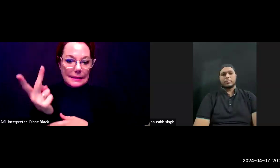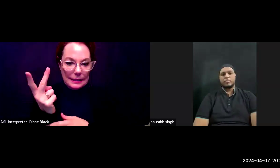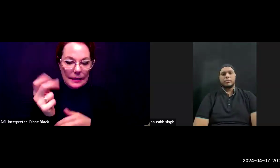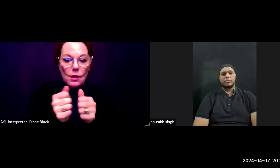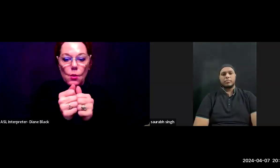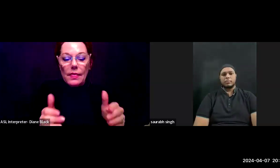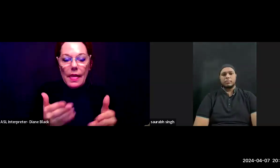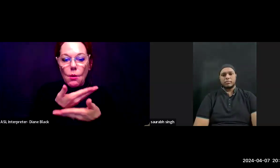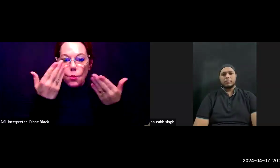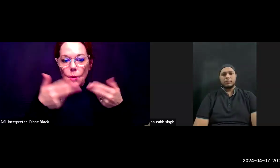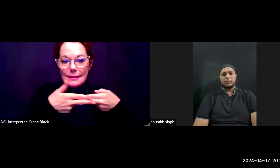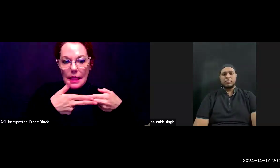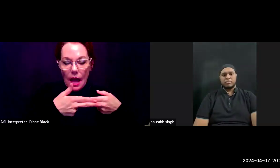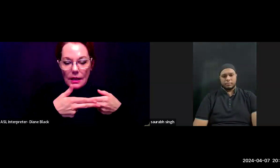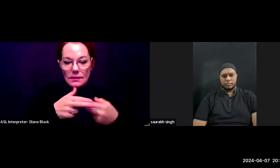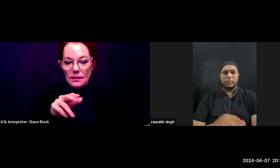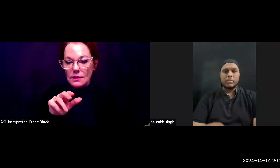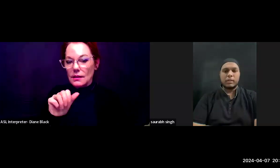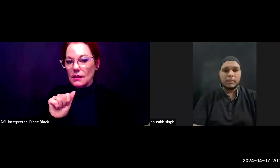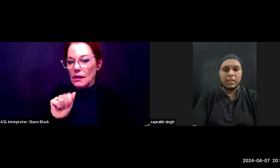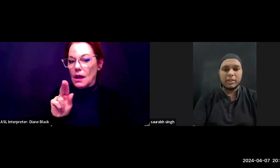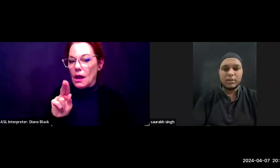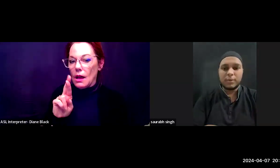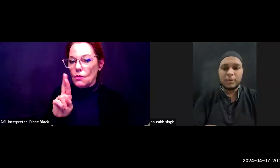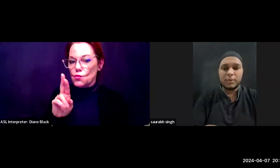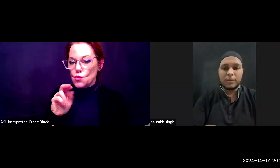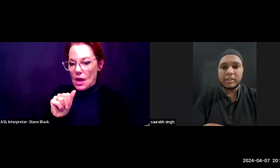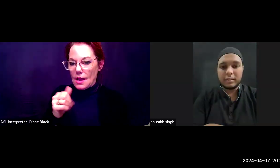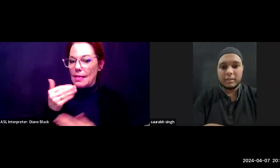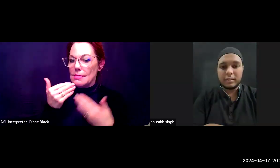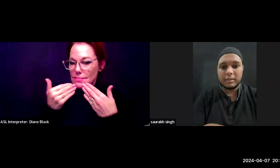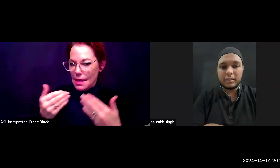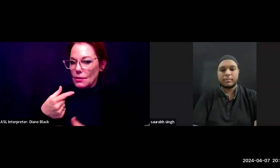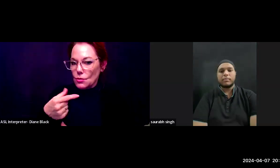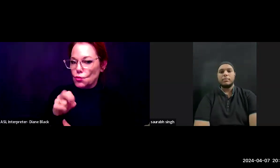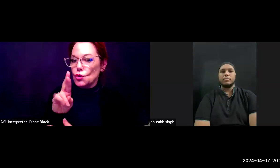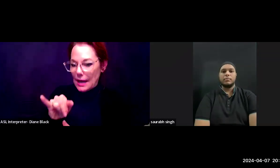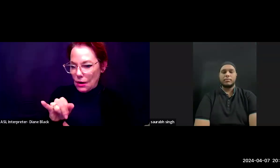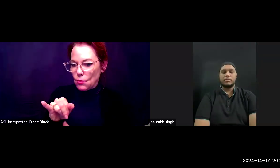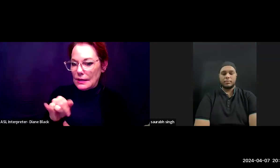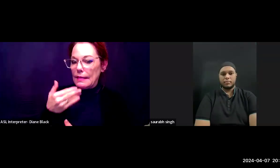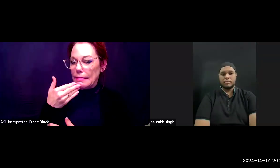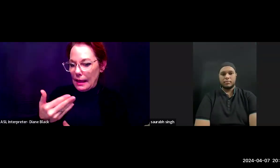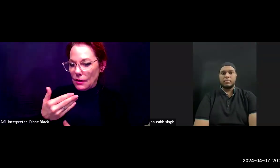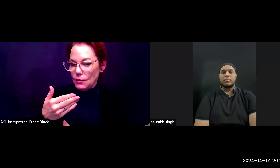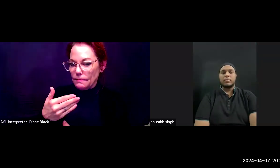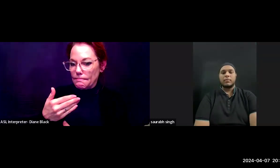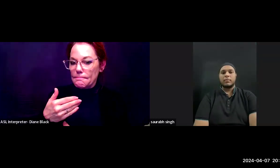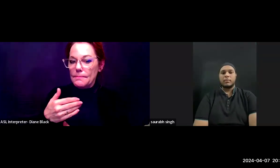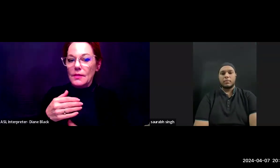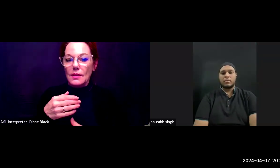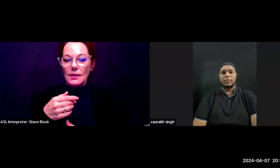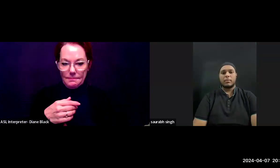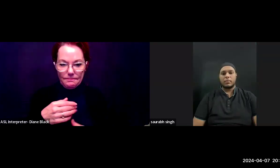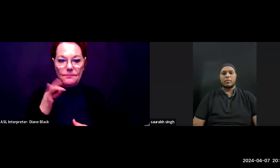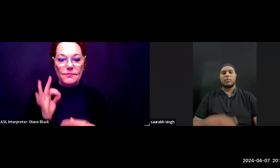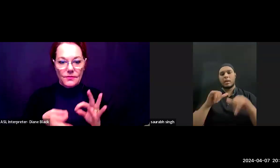Geri. much appreciated. [Geri speaking] all right. [Interpreter speaking for Yash] thank you so much. [Geri speaking] okay Saurabh and Arwa, please uh continue